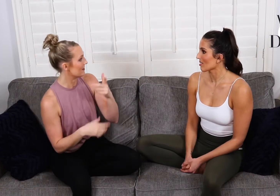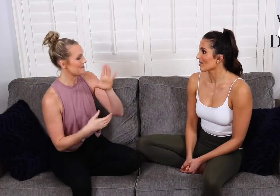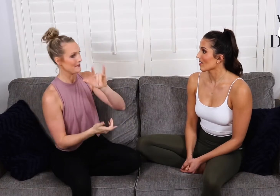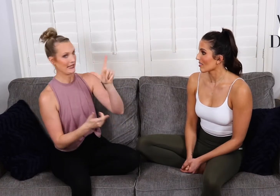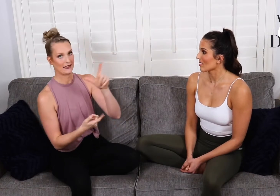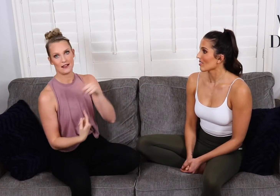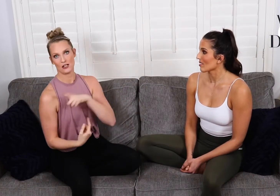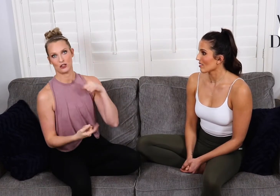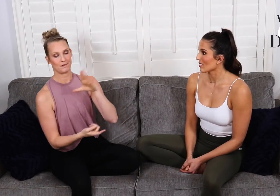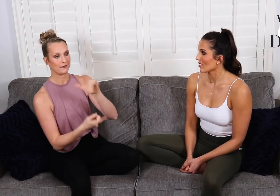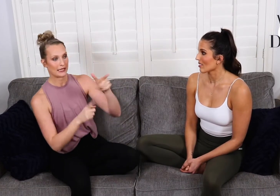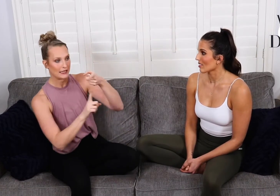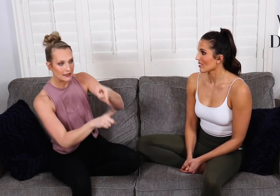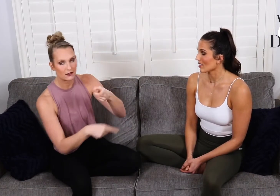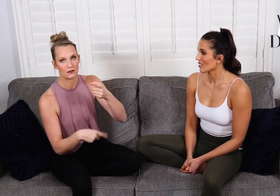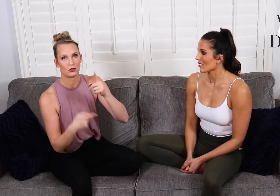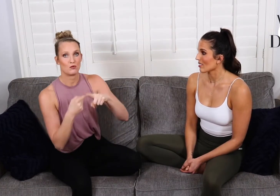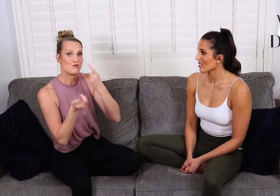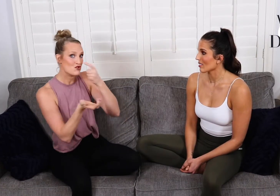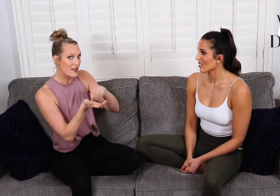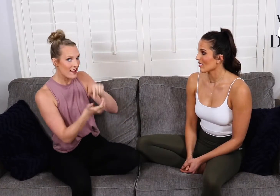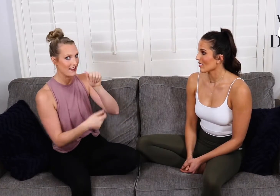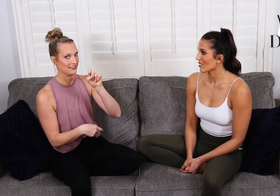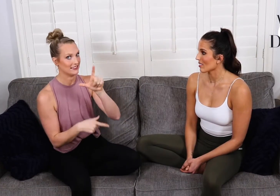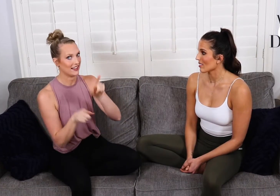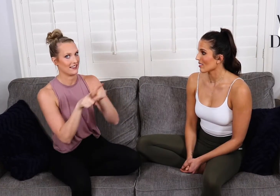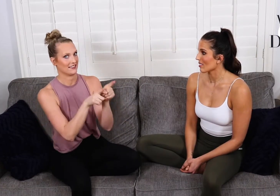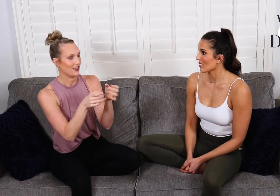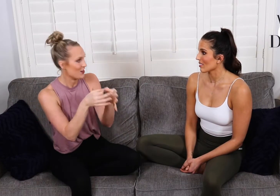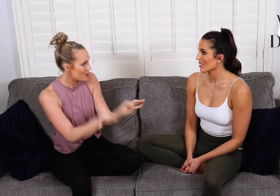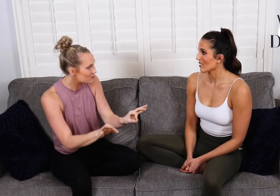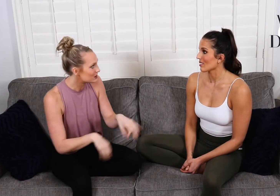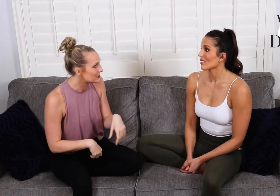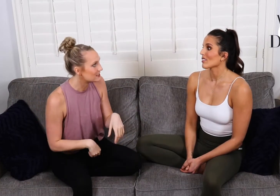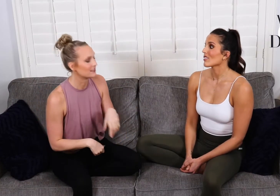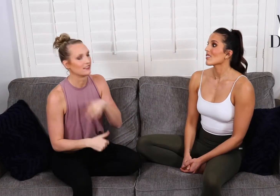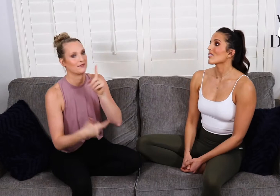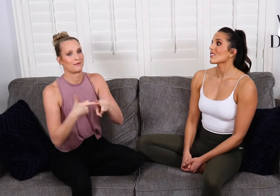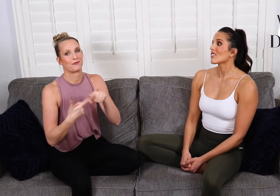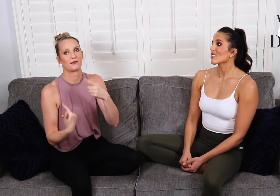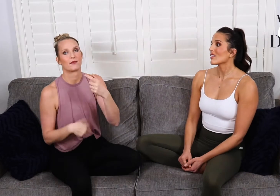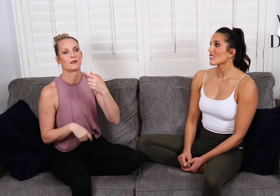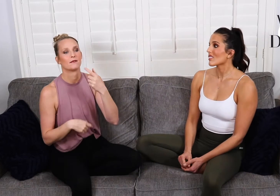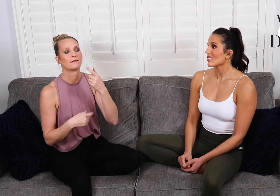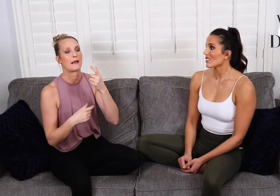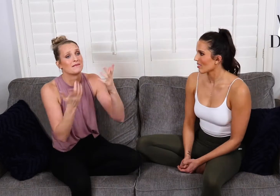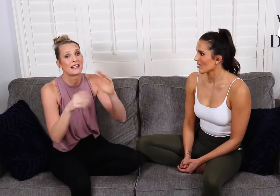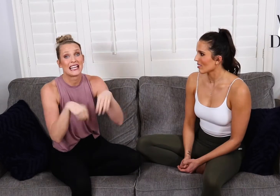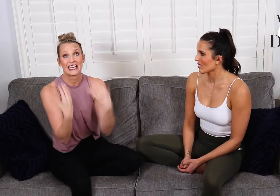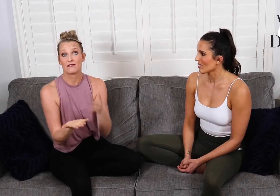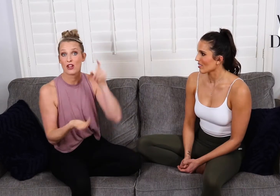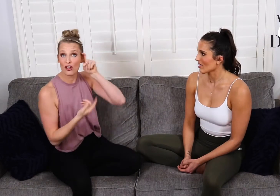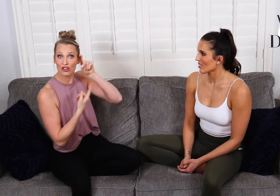pass a legislative Bill to recognize American Sign Language as a language. And another situation